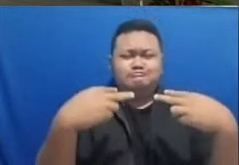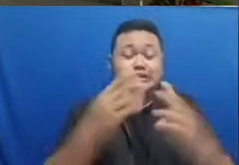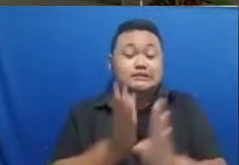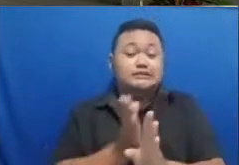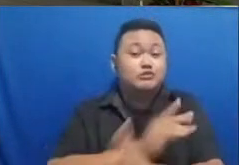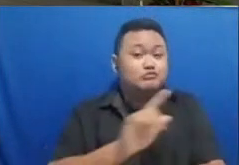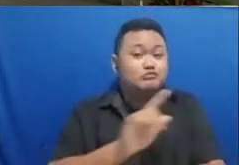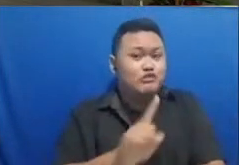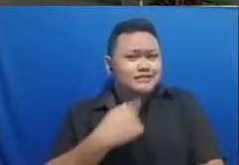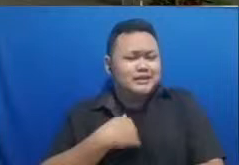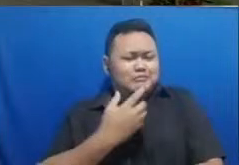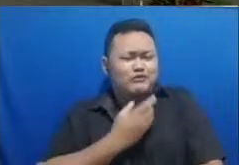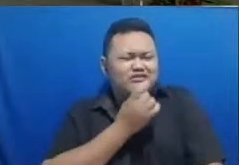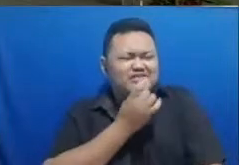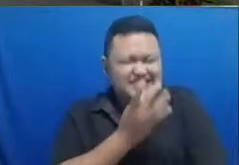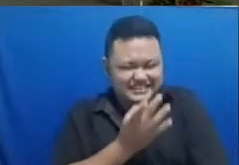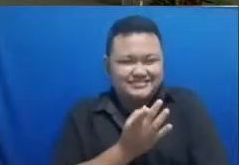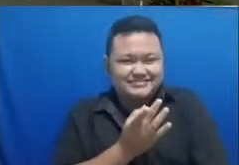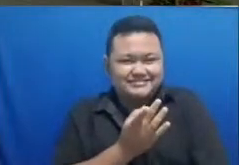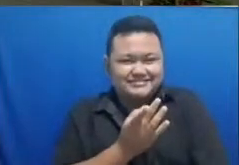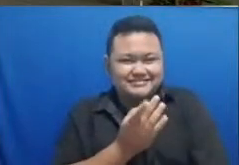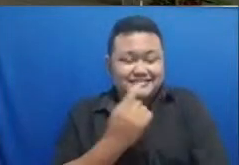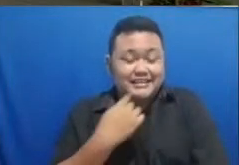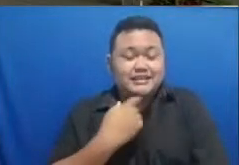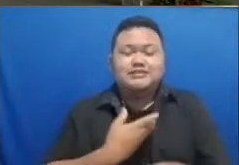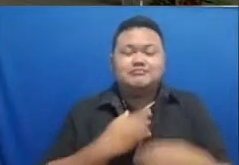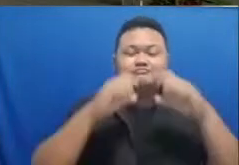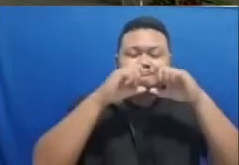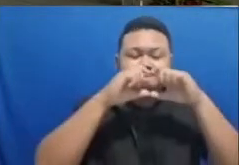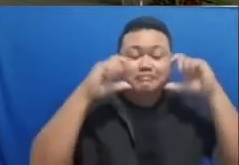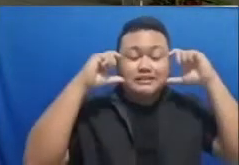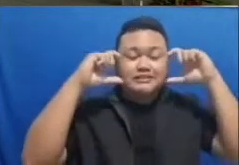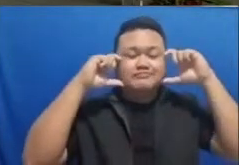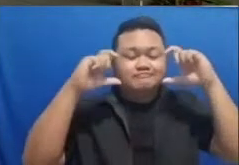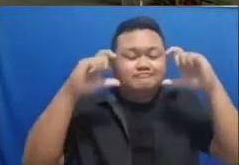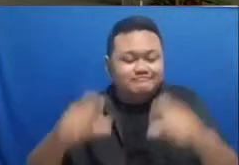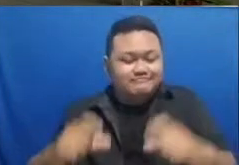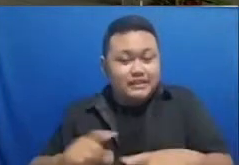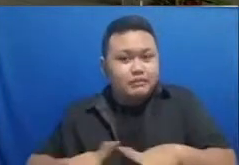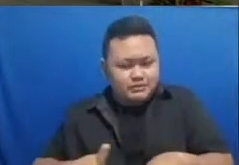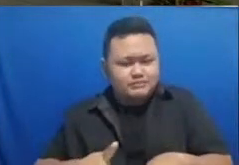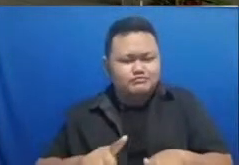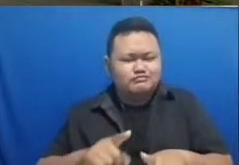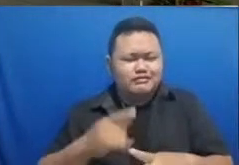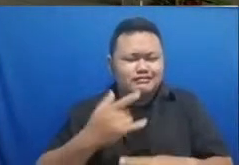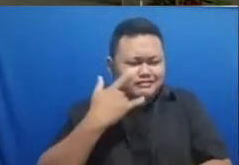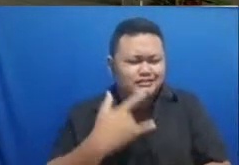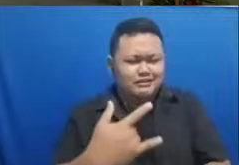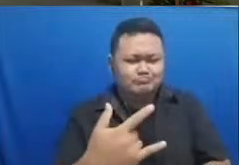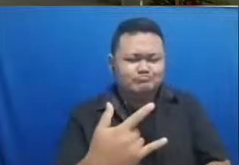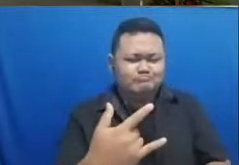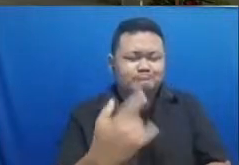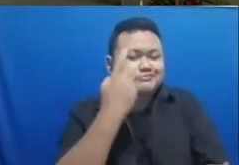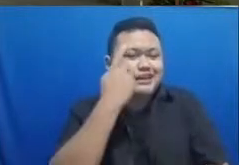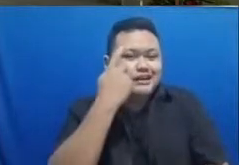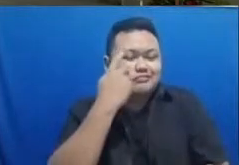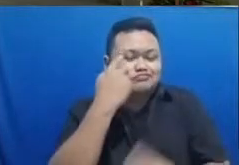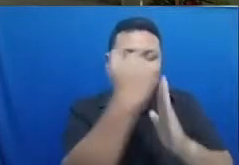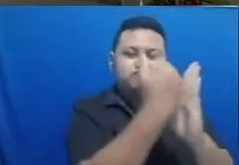In the past, ladies and gentlemen, to take off the masks while continuing to maintain health protocols because I am now